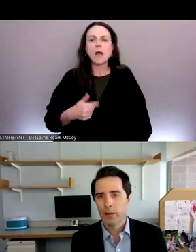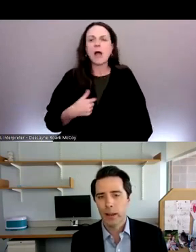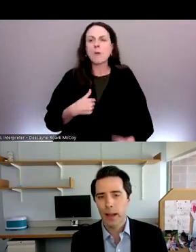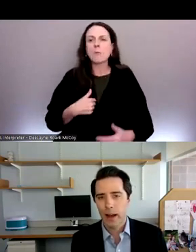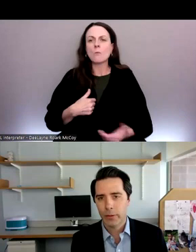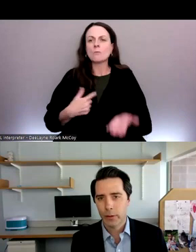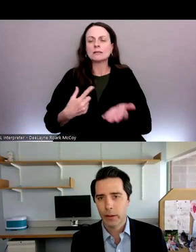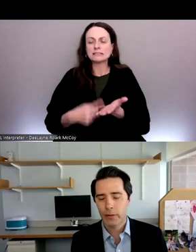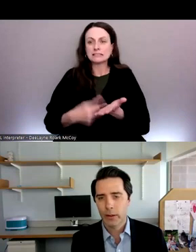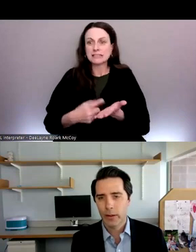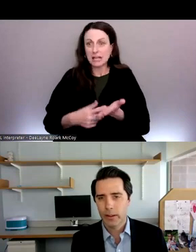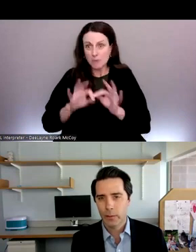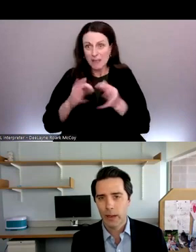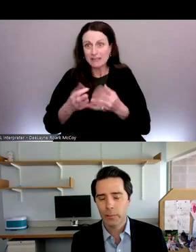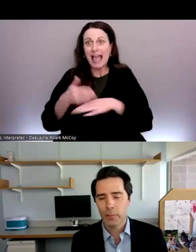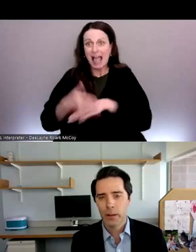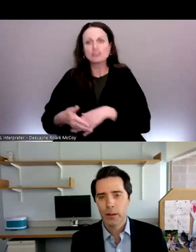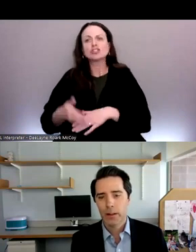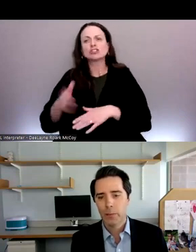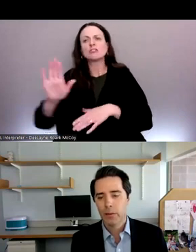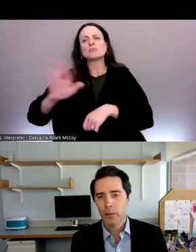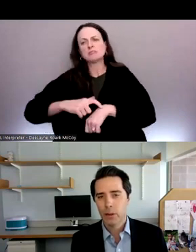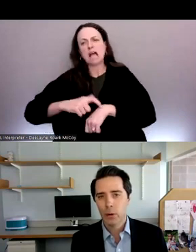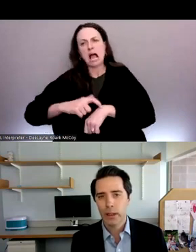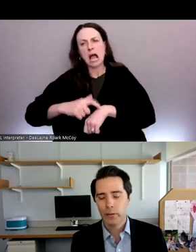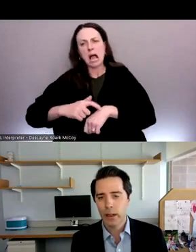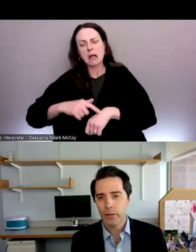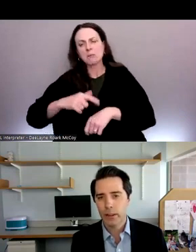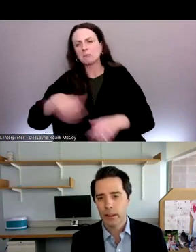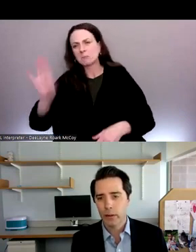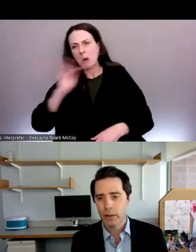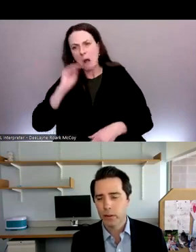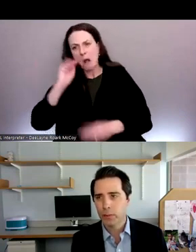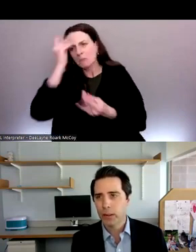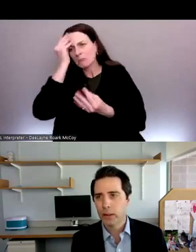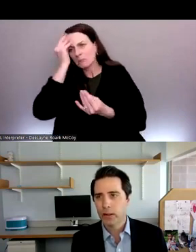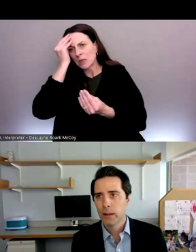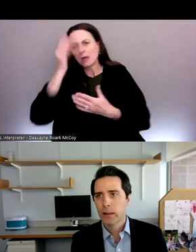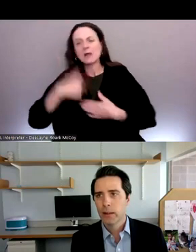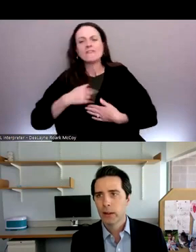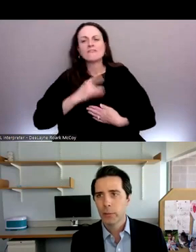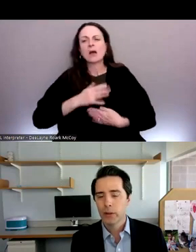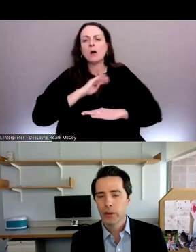after after they've had some time they've been so thankful to have the